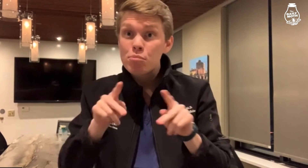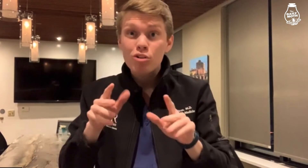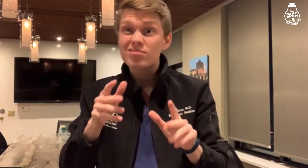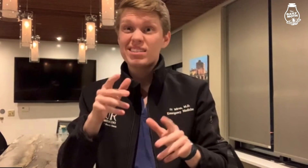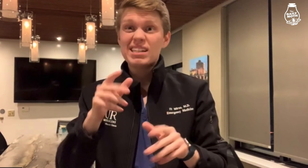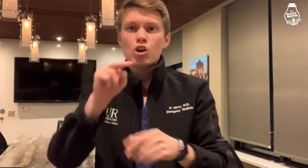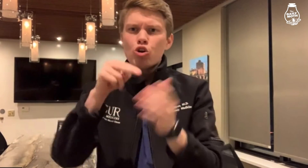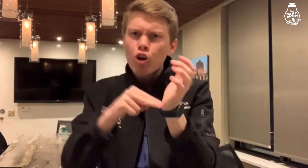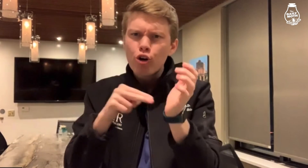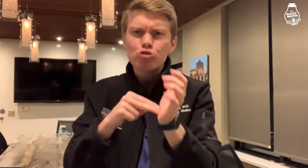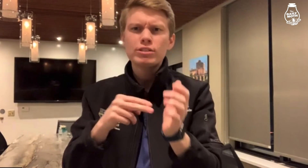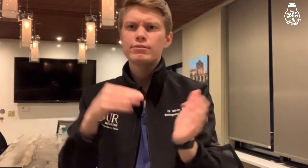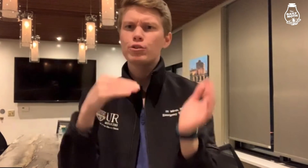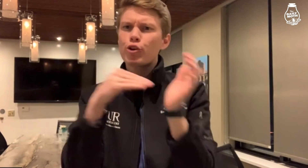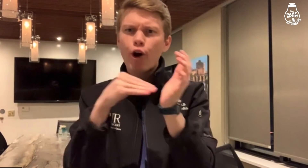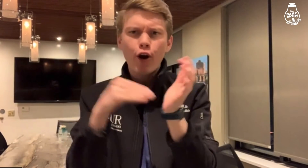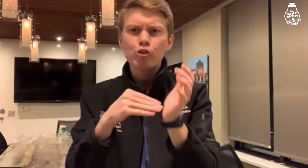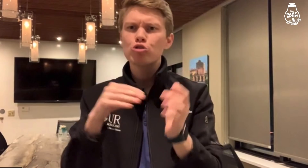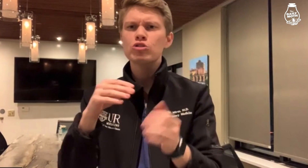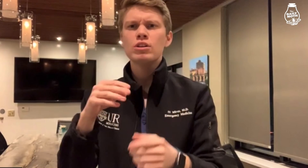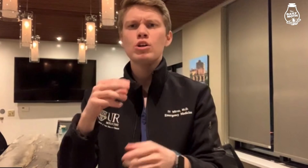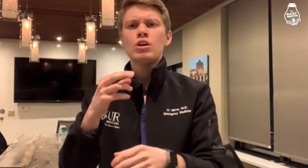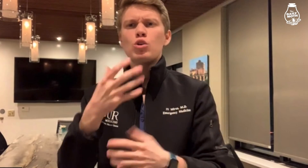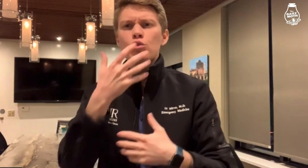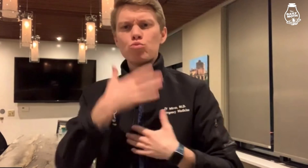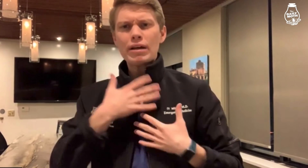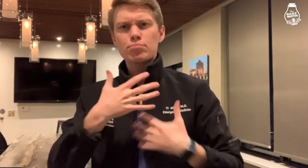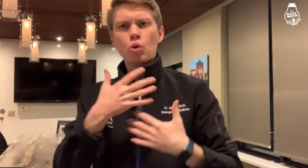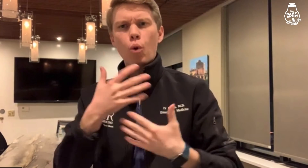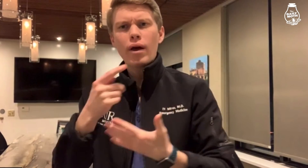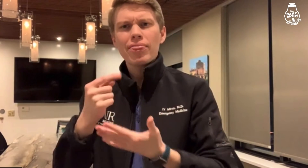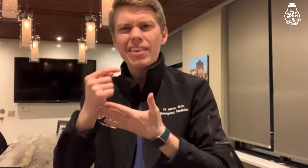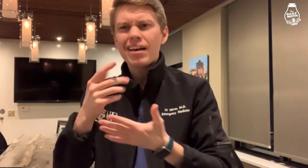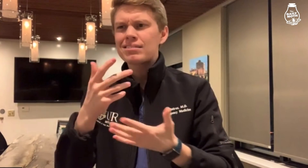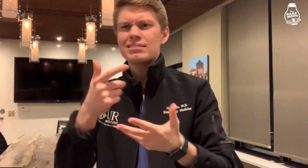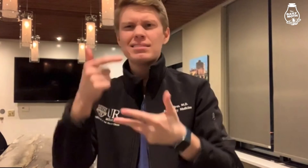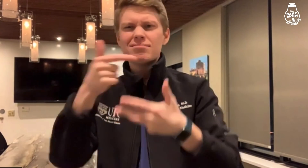People like nurses, doctors, respiratory therapists,